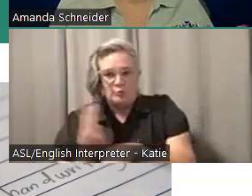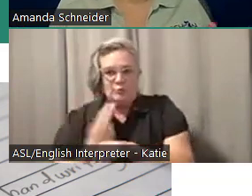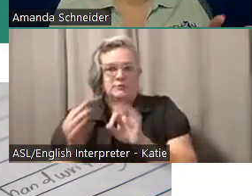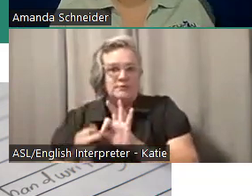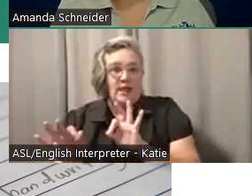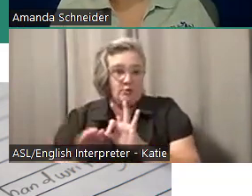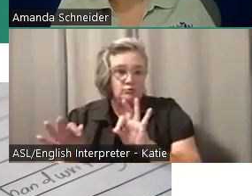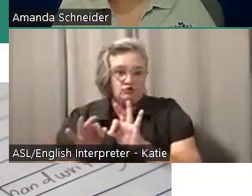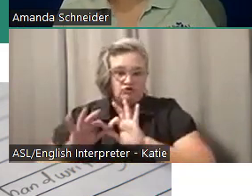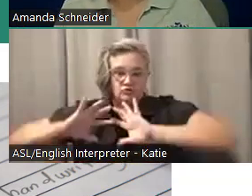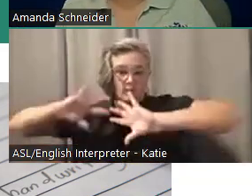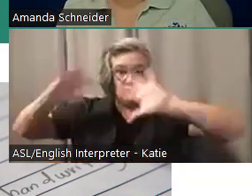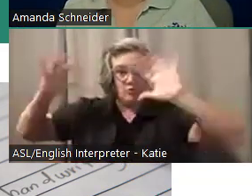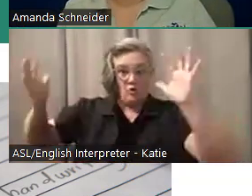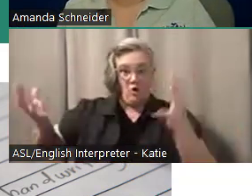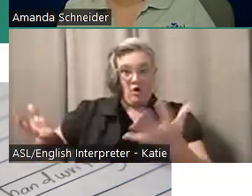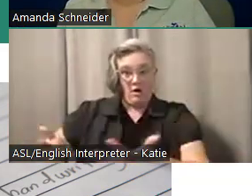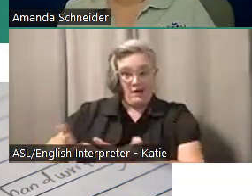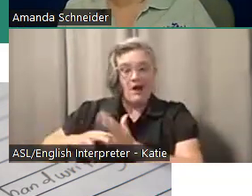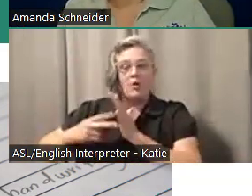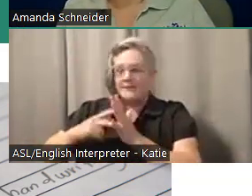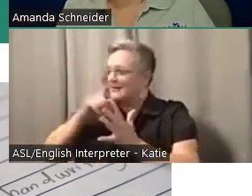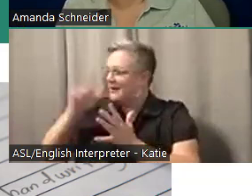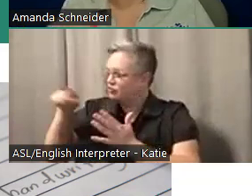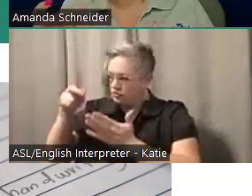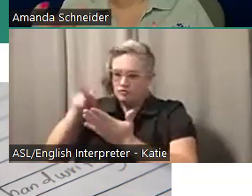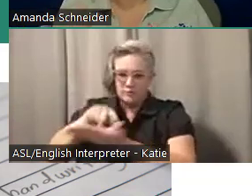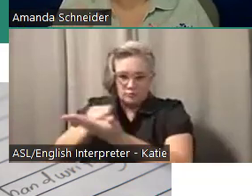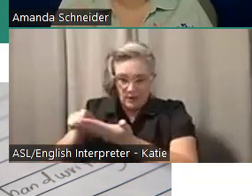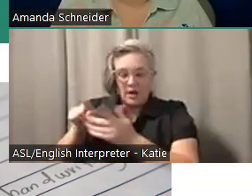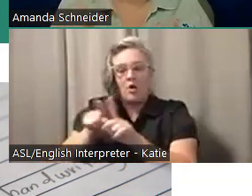So that, it adds in those pieces of thinking about the print.